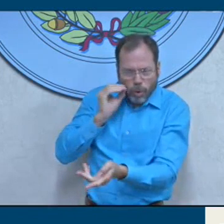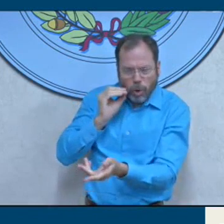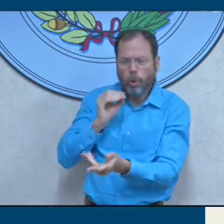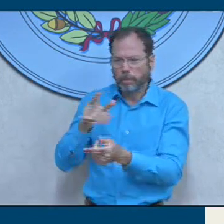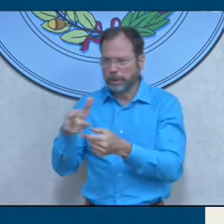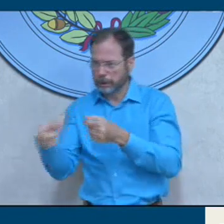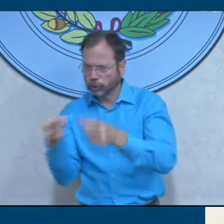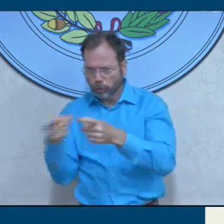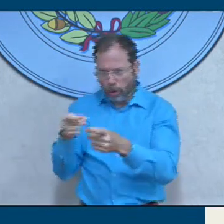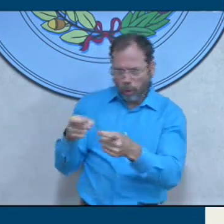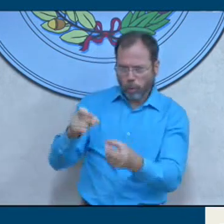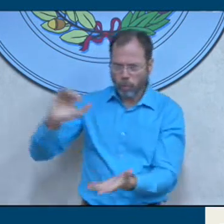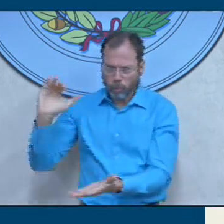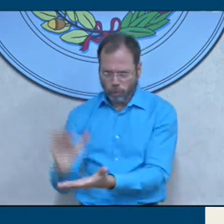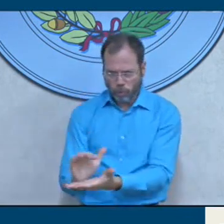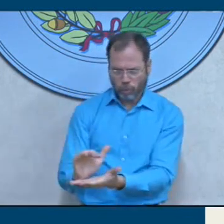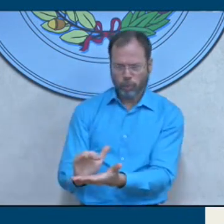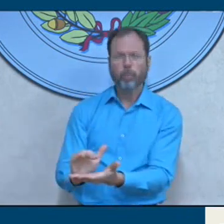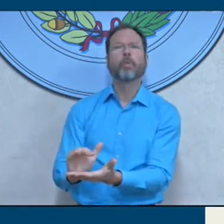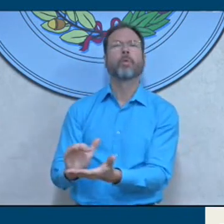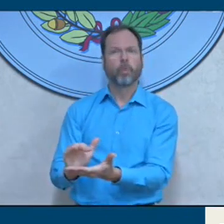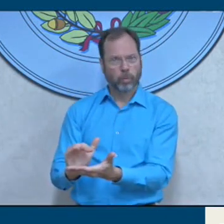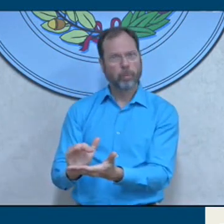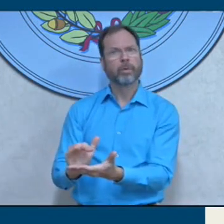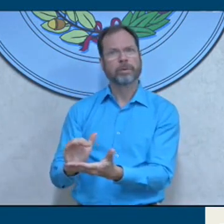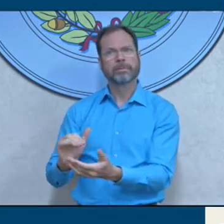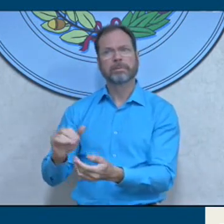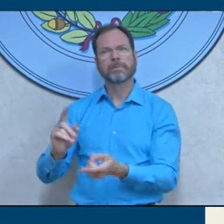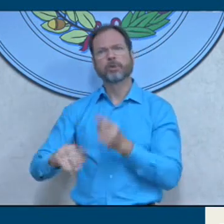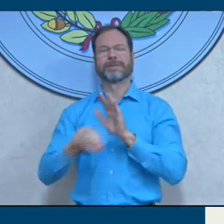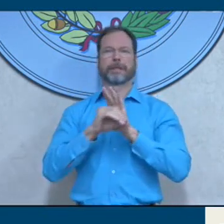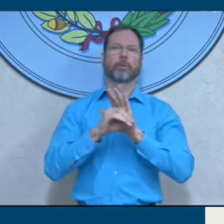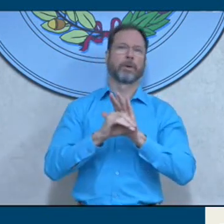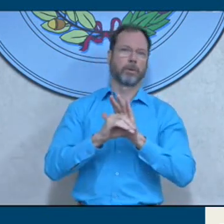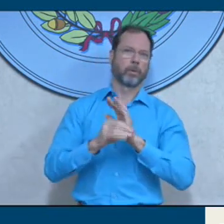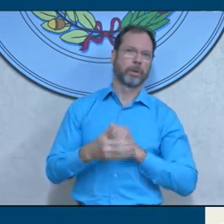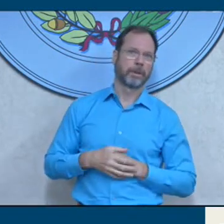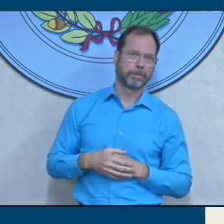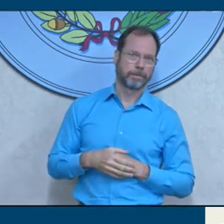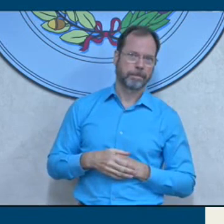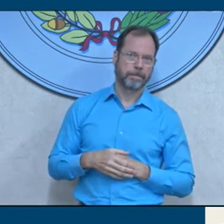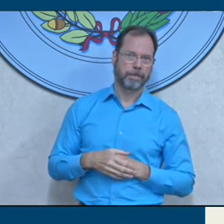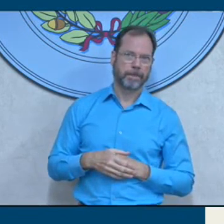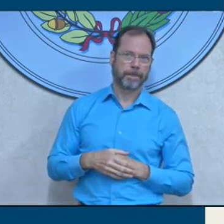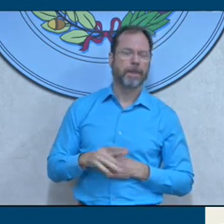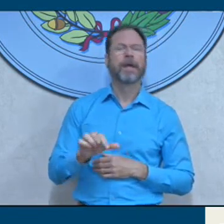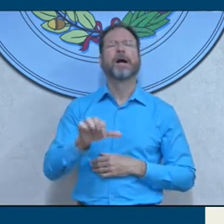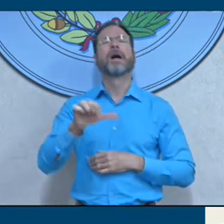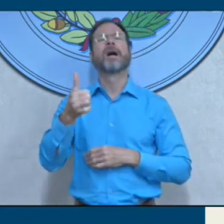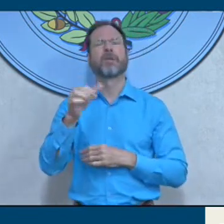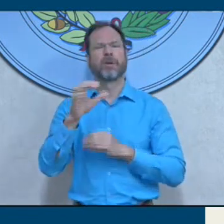SOMETHING LIKE AN ASSISTED LIVING FACILITY. WE'RE ABLE TO SURGE RESOURCES INTO THAT FACILITY. THEY GET TO CONTAIN